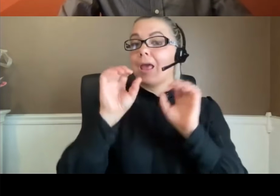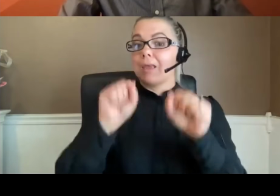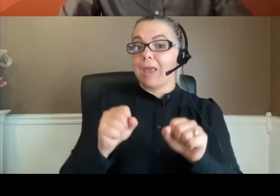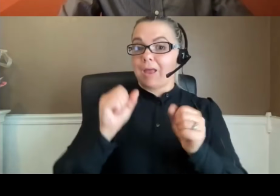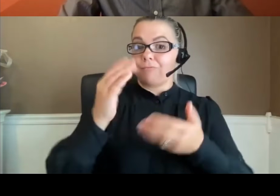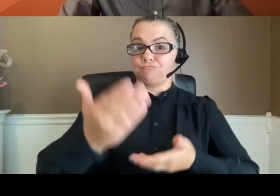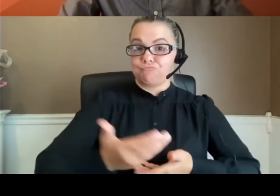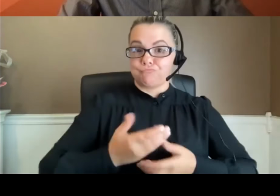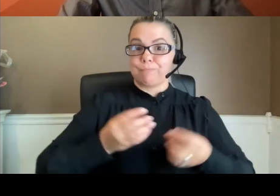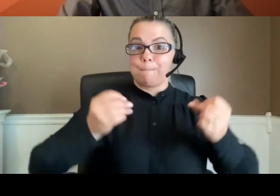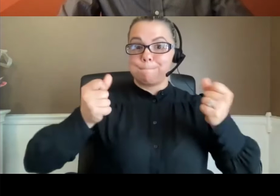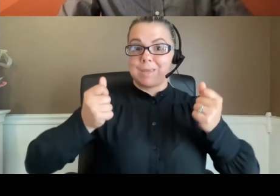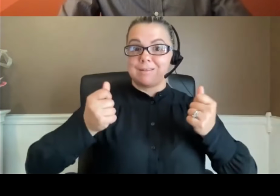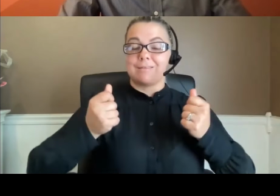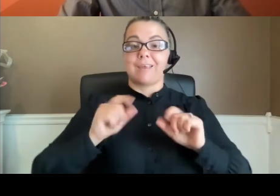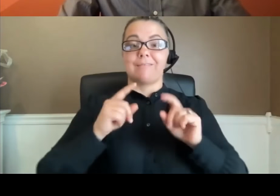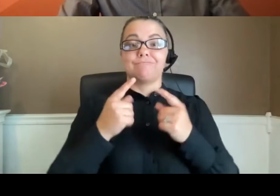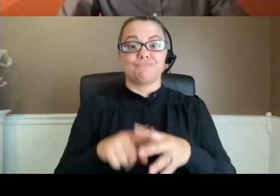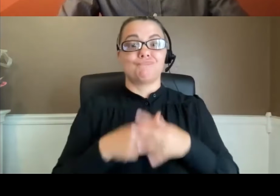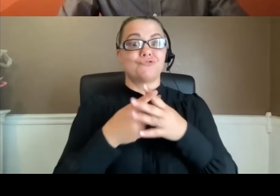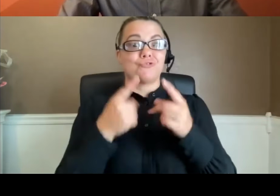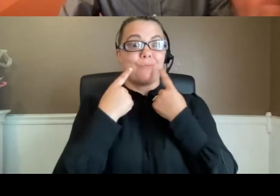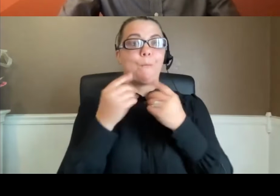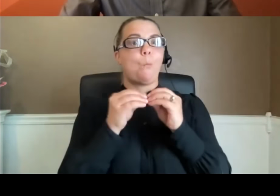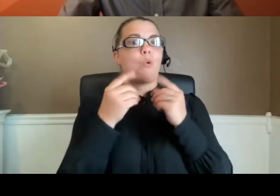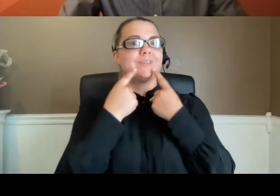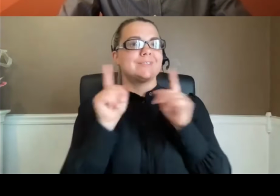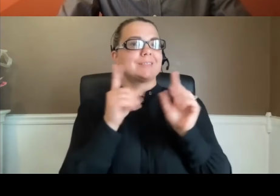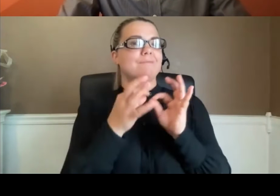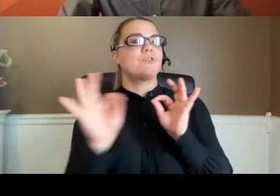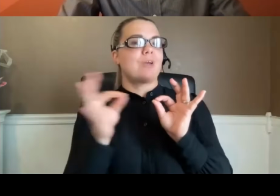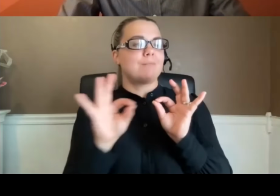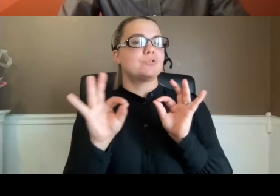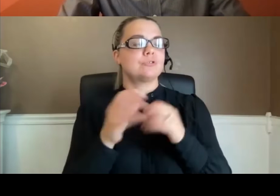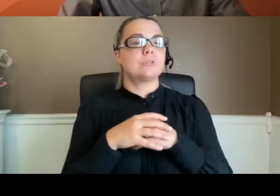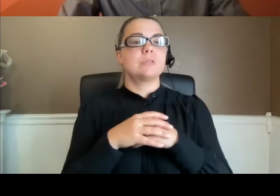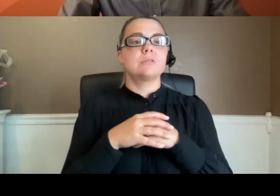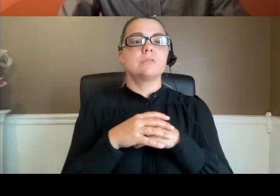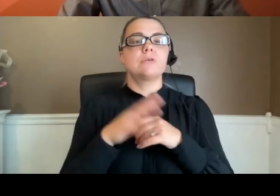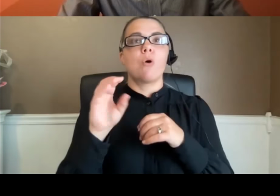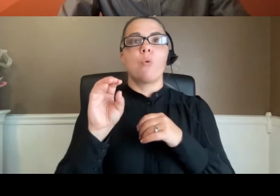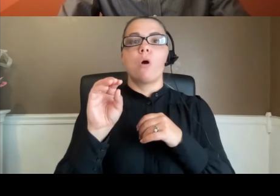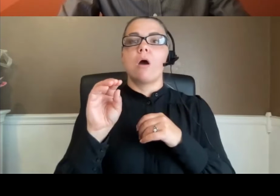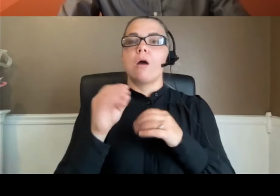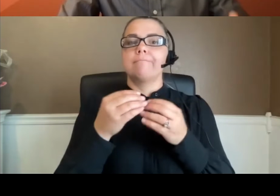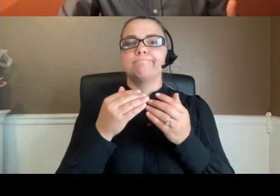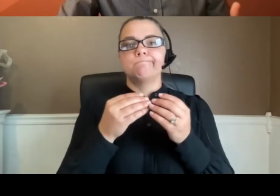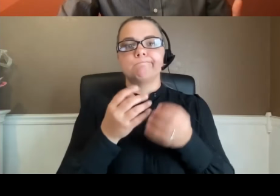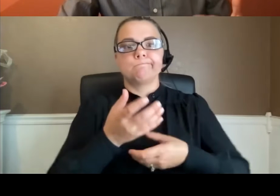in order to make effective captions. Caption writing overview. For this approach, I'm going